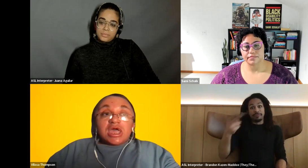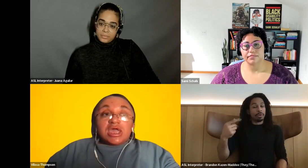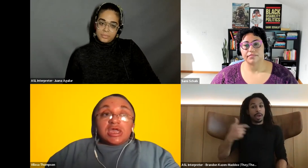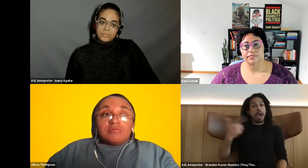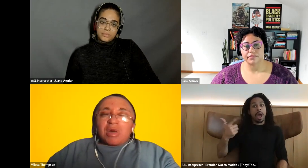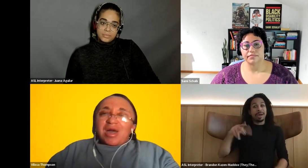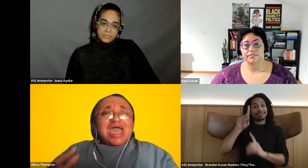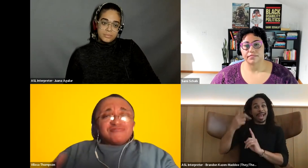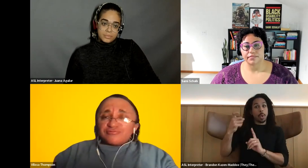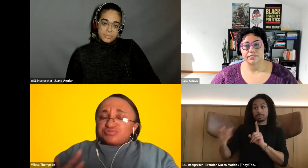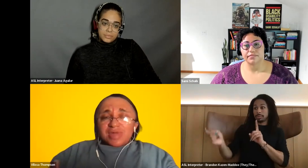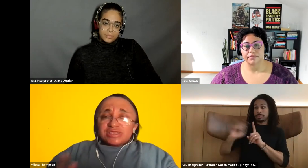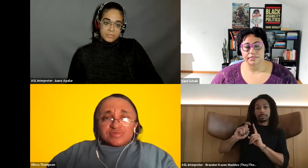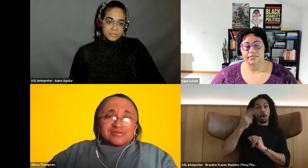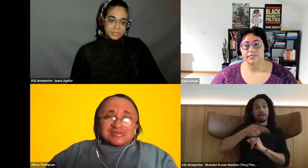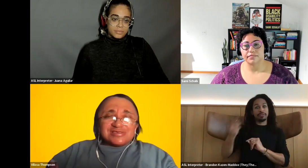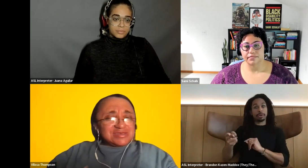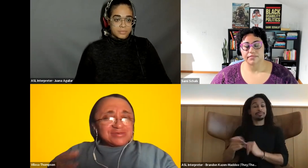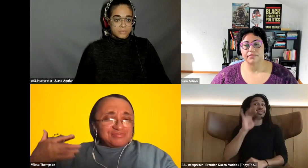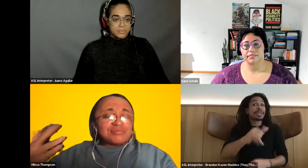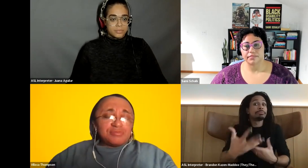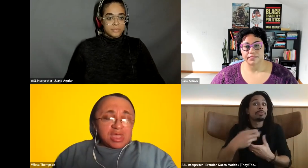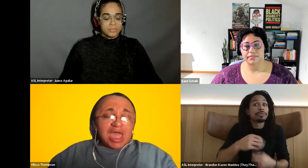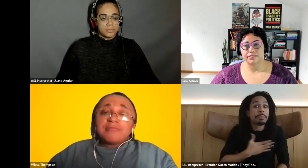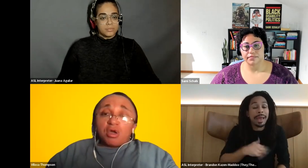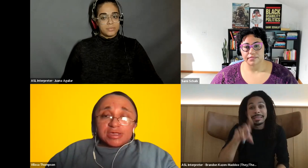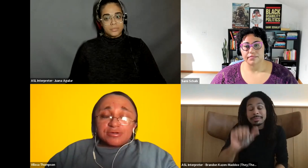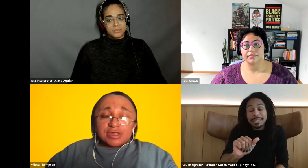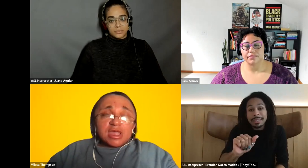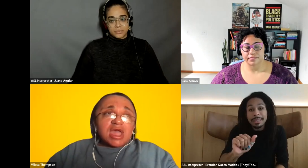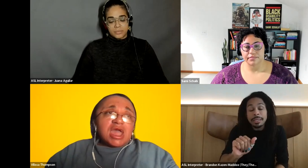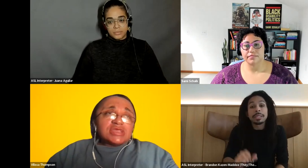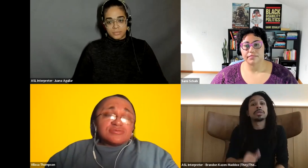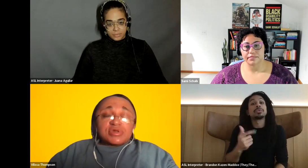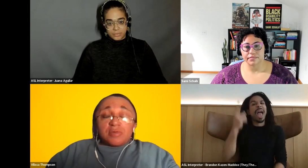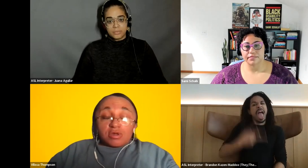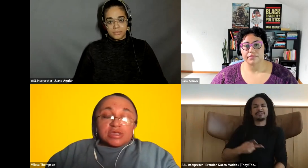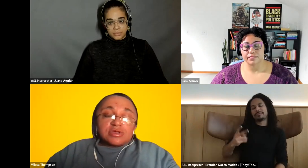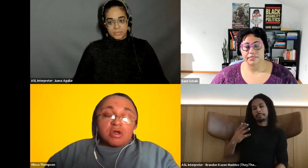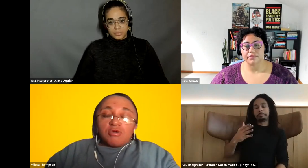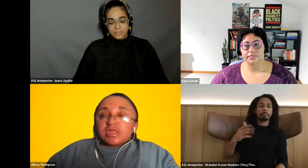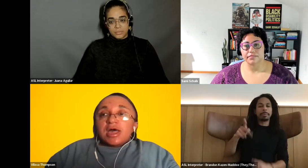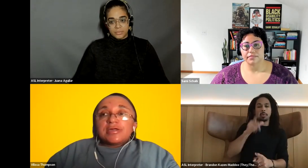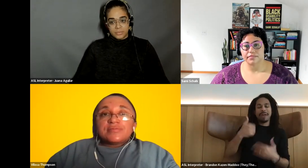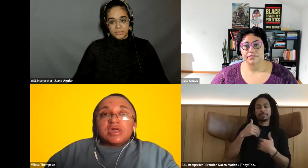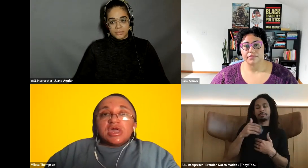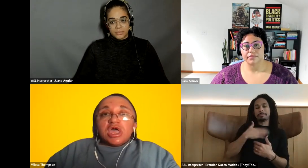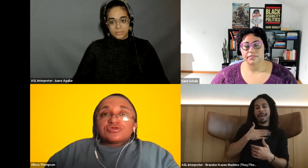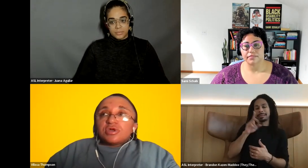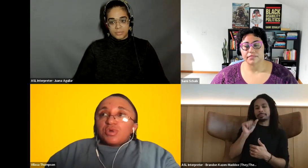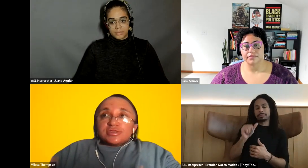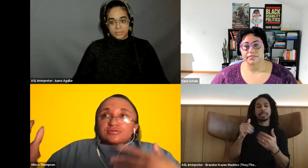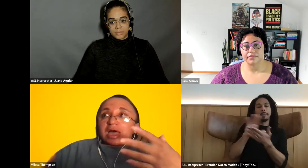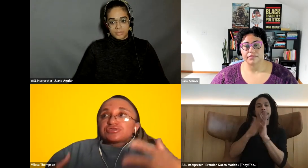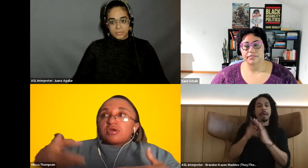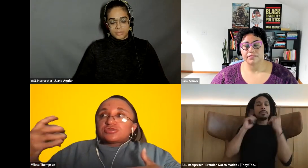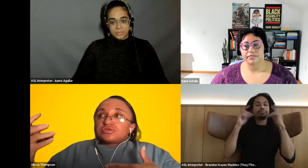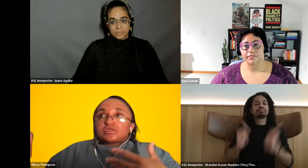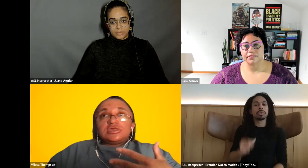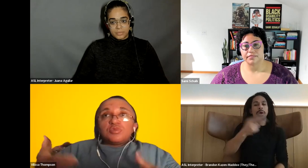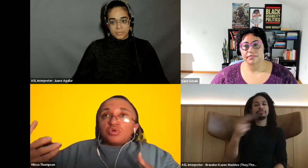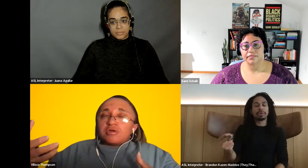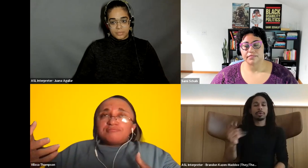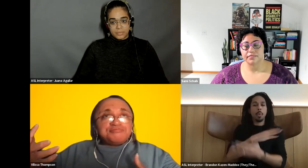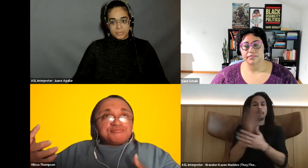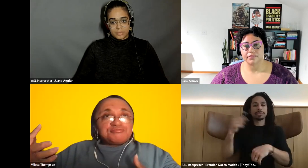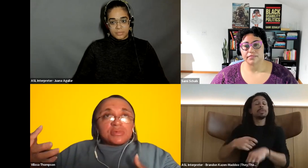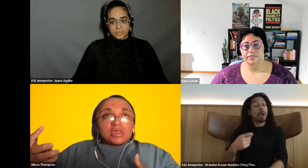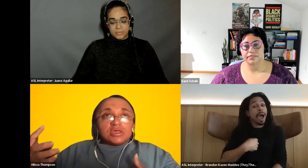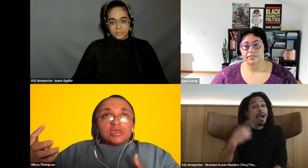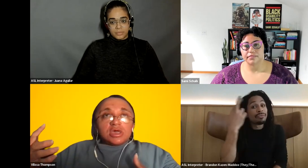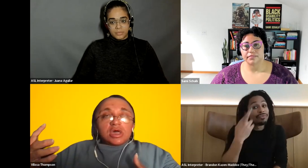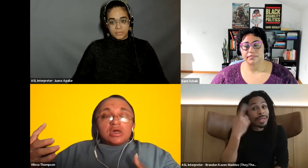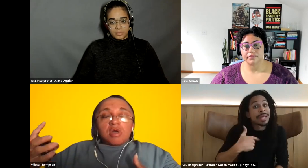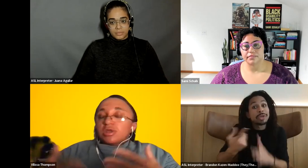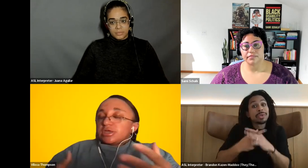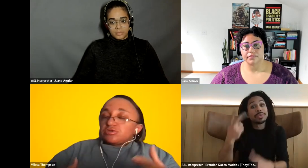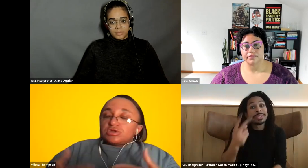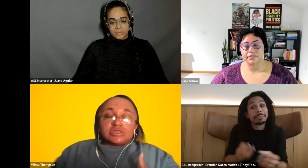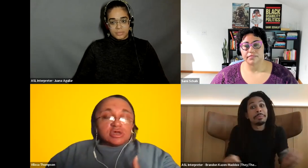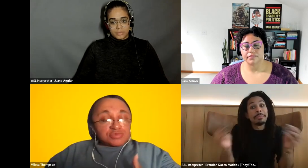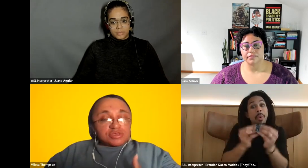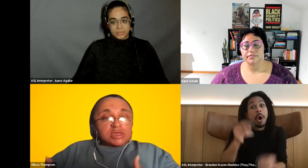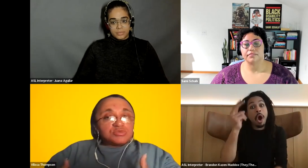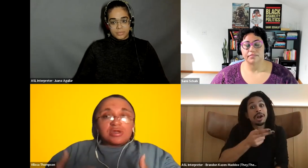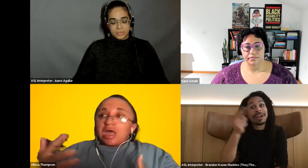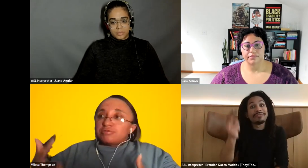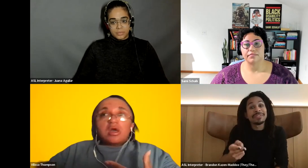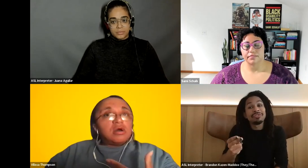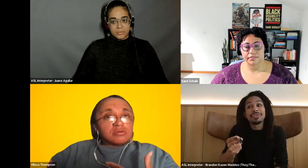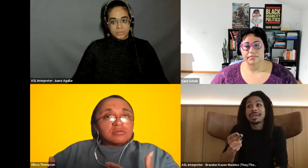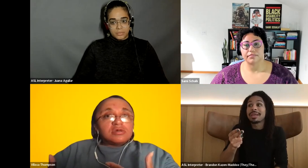Vilissa Thompson: and about half of us, with my disability. Can they have hard a hearing. become hard at hearing over time. And so it wasn't that I started to see more harder hearing where I was like. Oh.